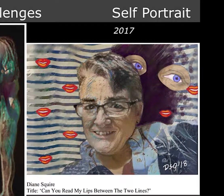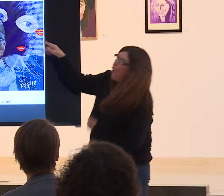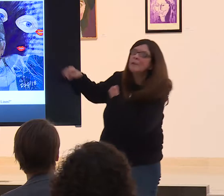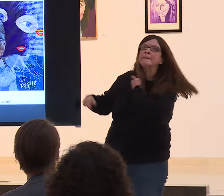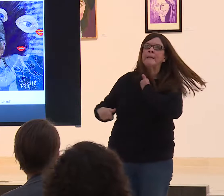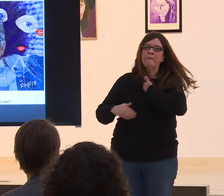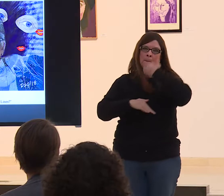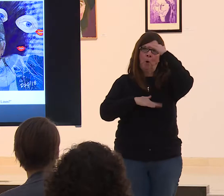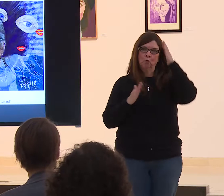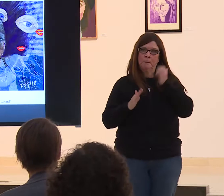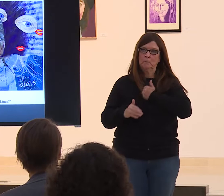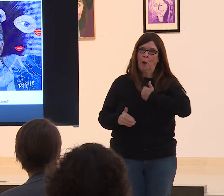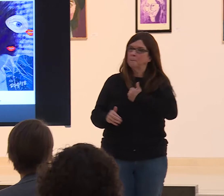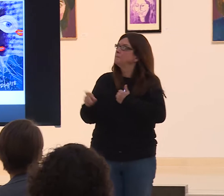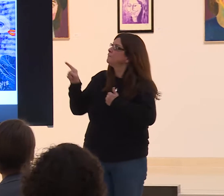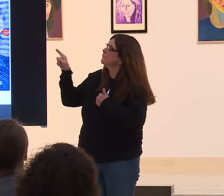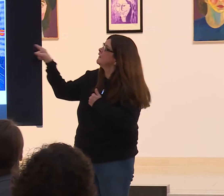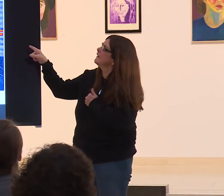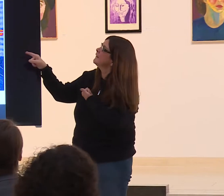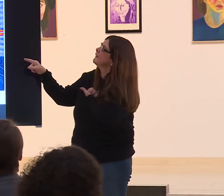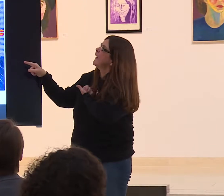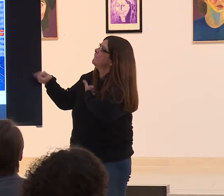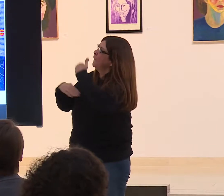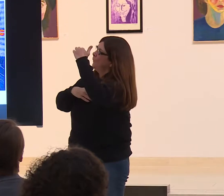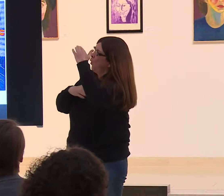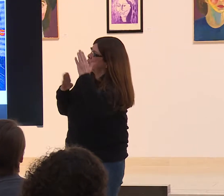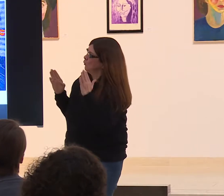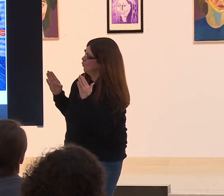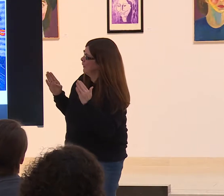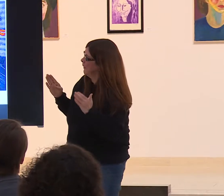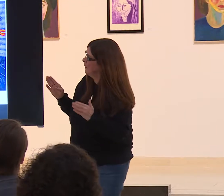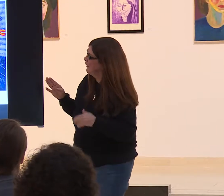Oh, this one right here is the Self Portrait Challenge.